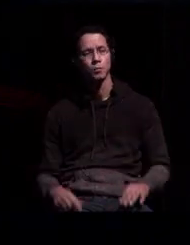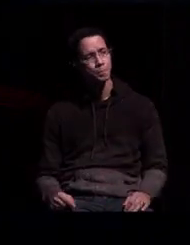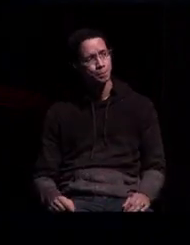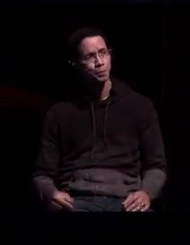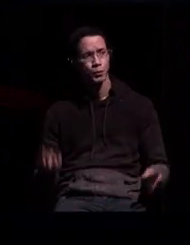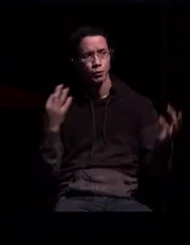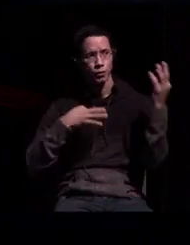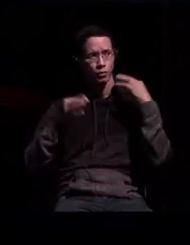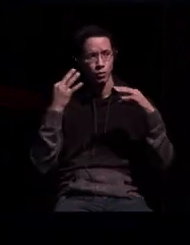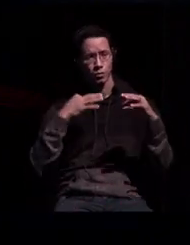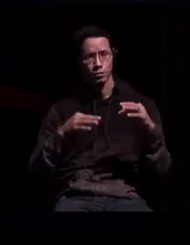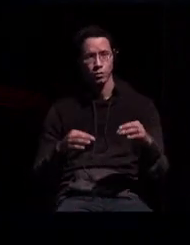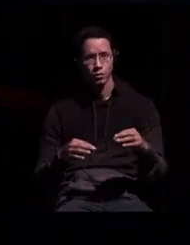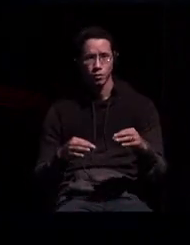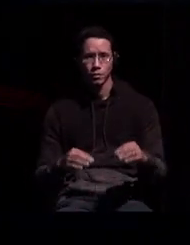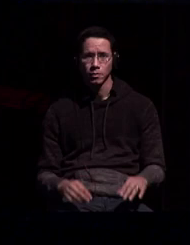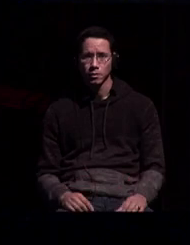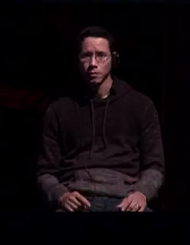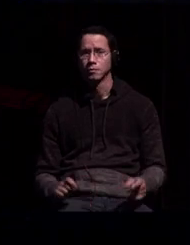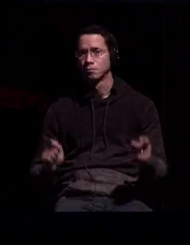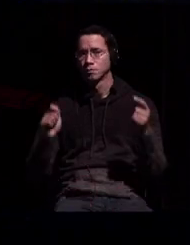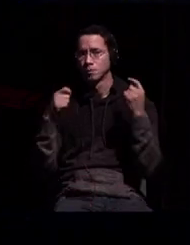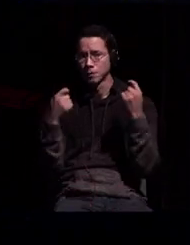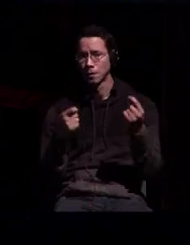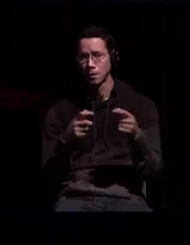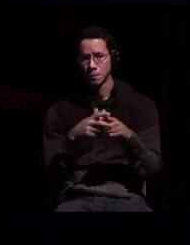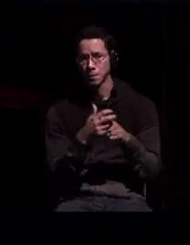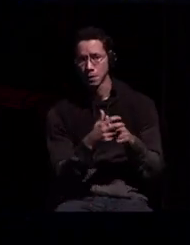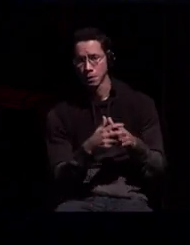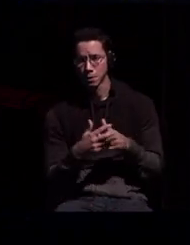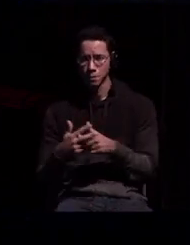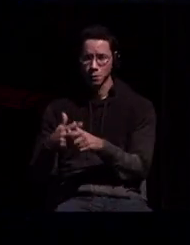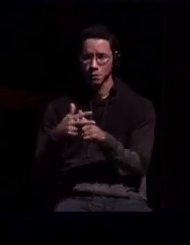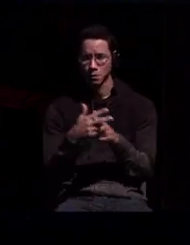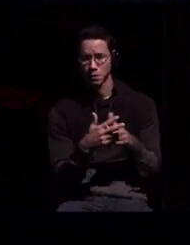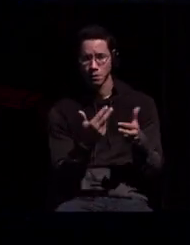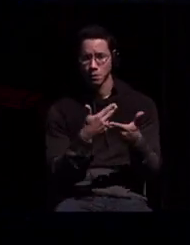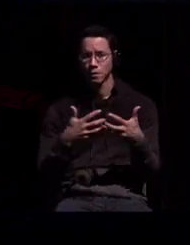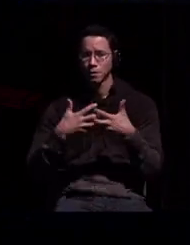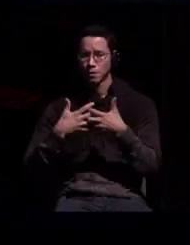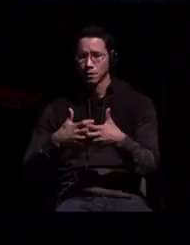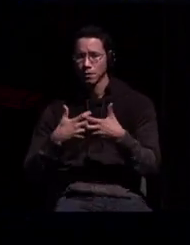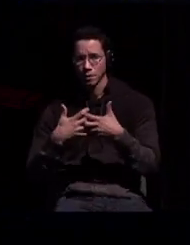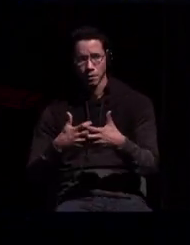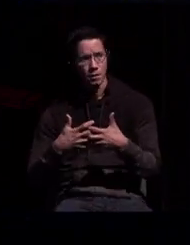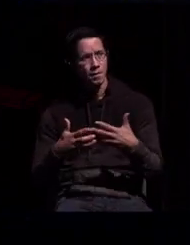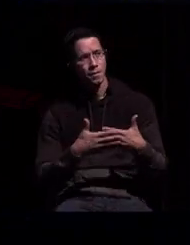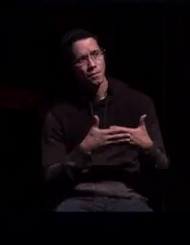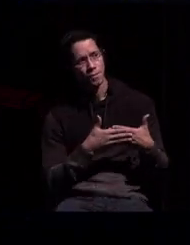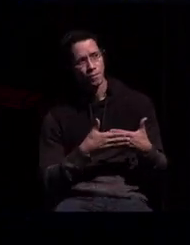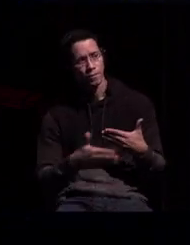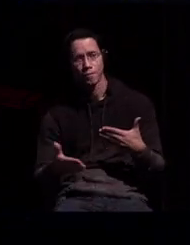generates mechanisms that... will make vulnerable. Firstly,